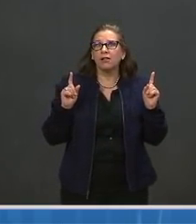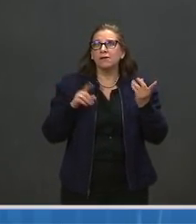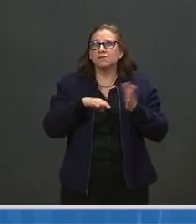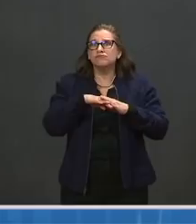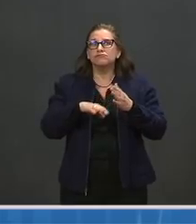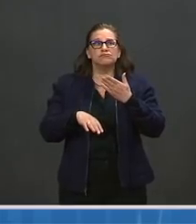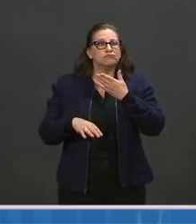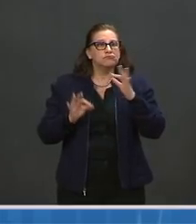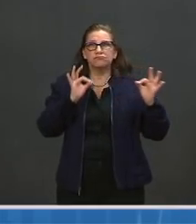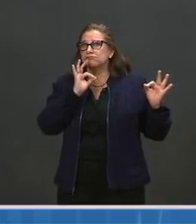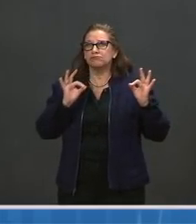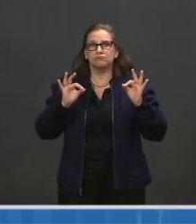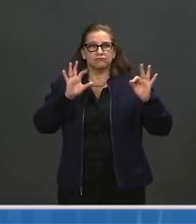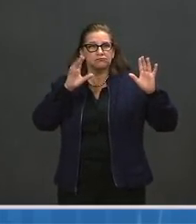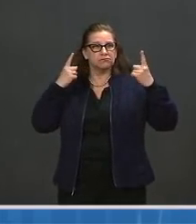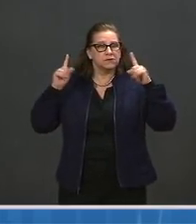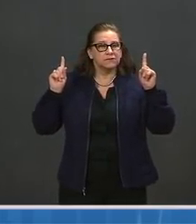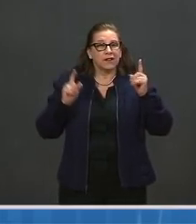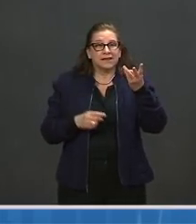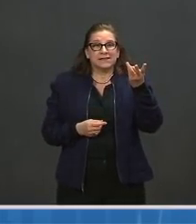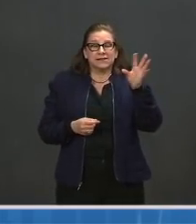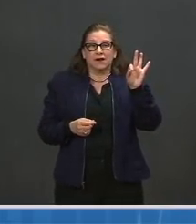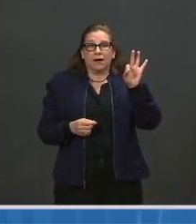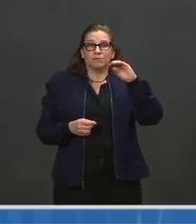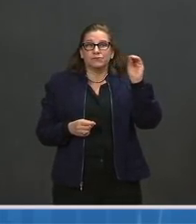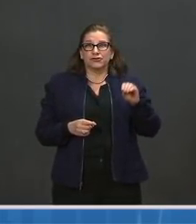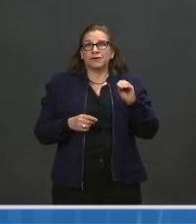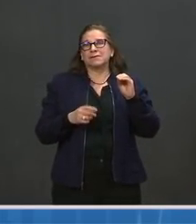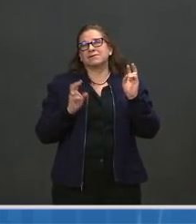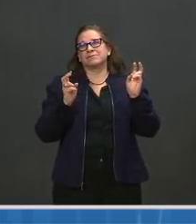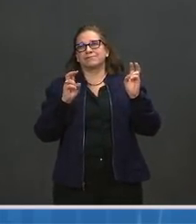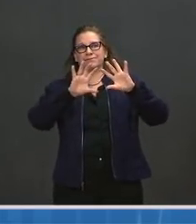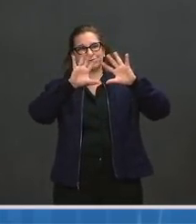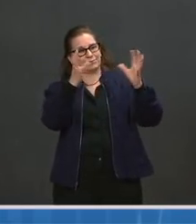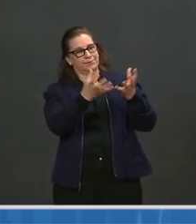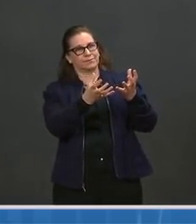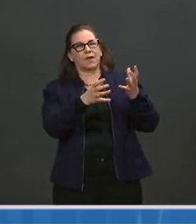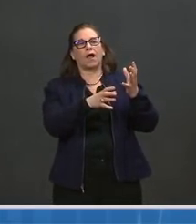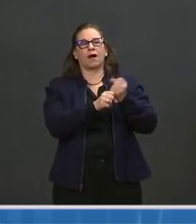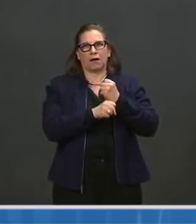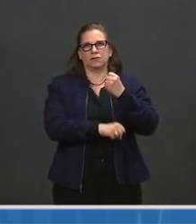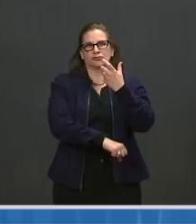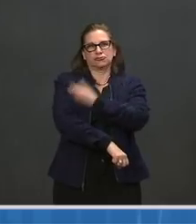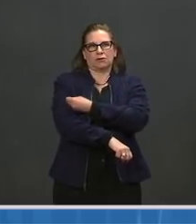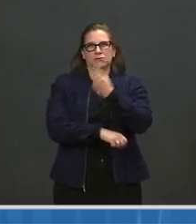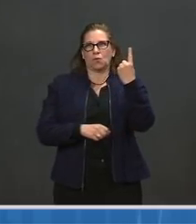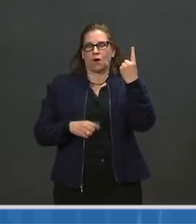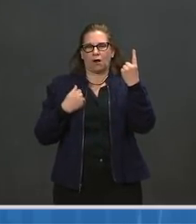we're seeing the benefit. For the first time since last summer, the percent of those over 65